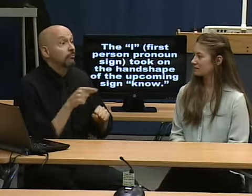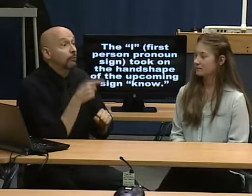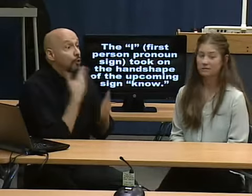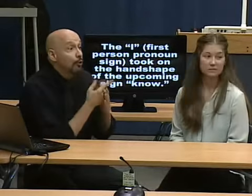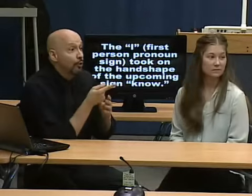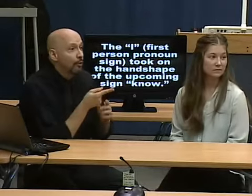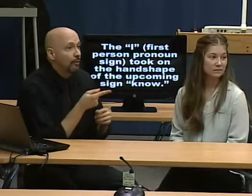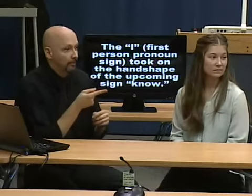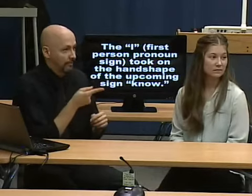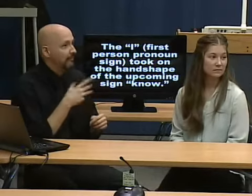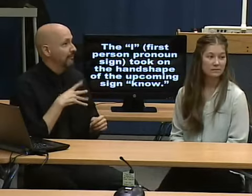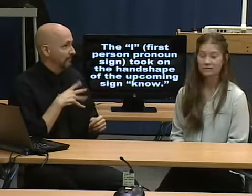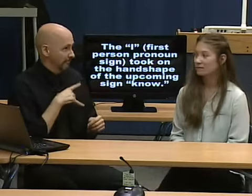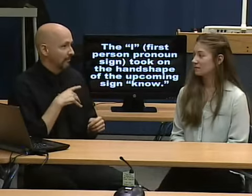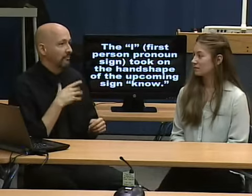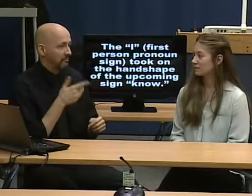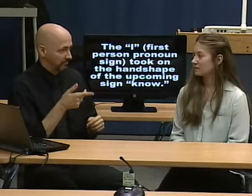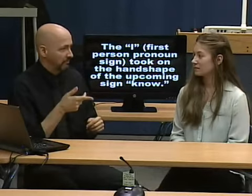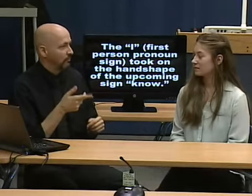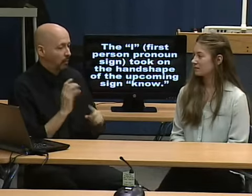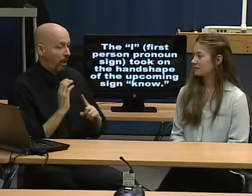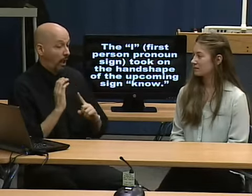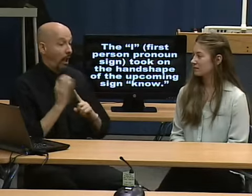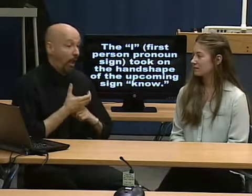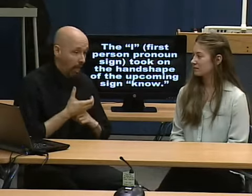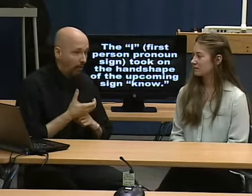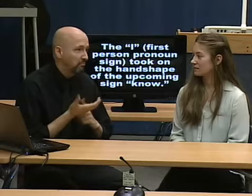You? Good. Cool, yeah. EMBODY-[take on the characteristics of / personification]